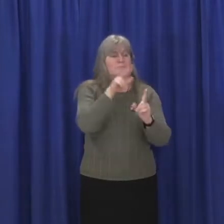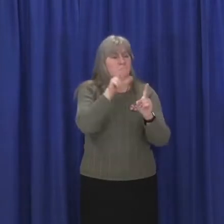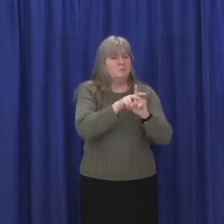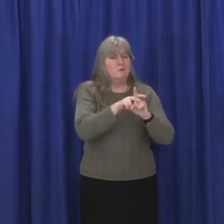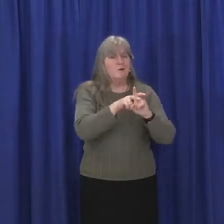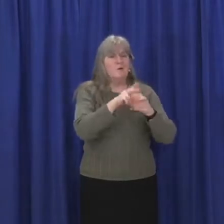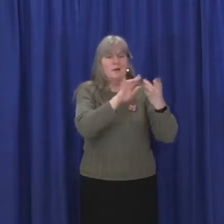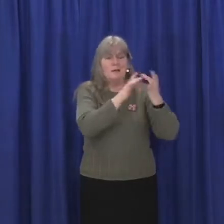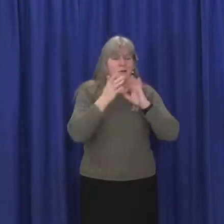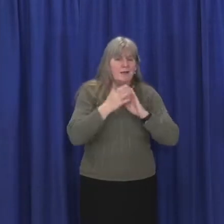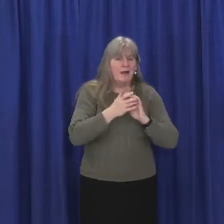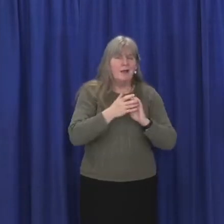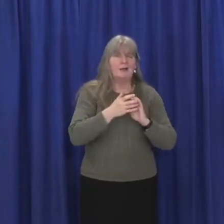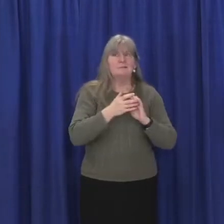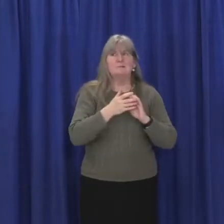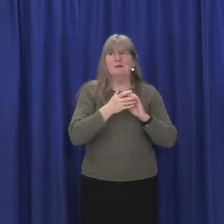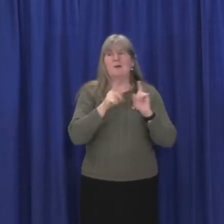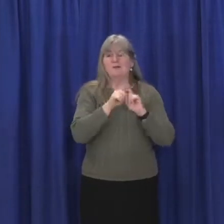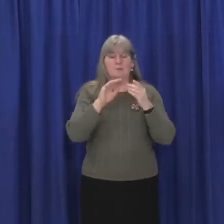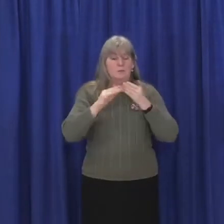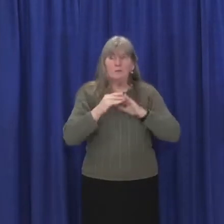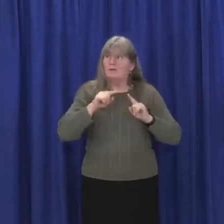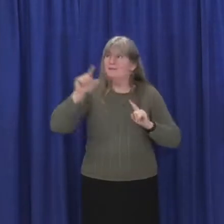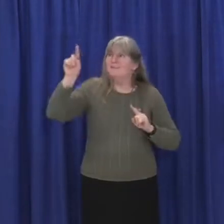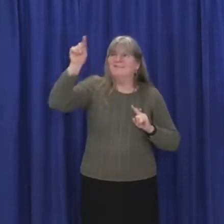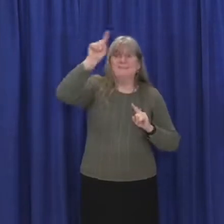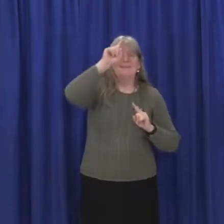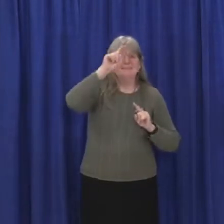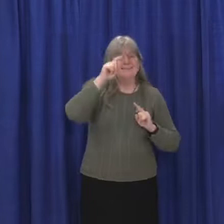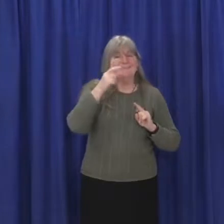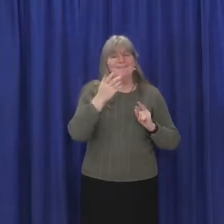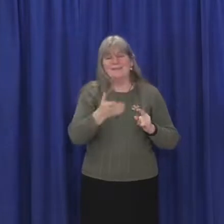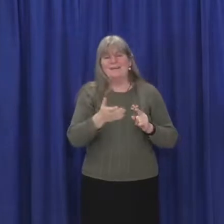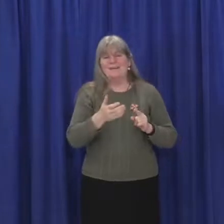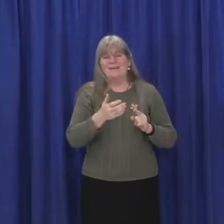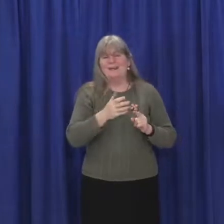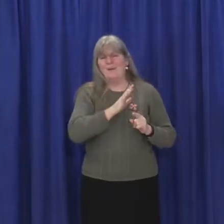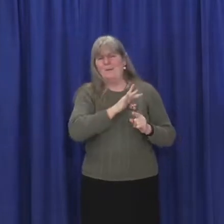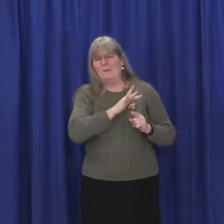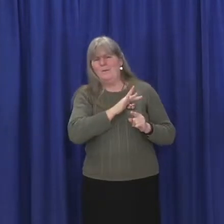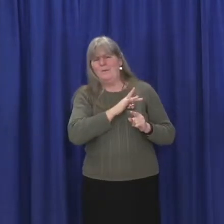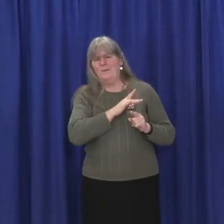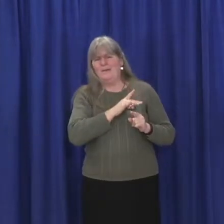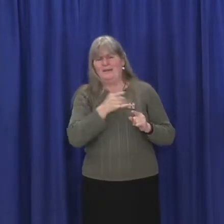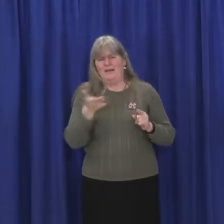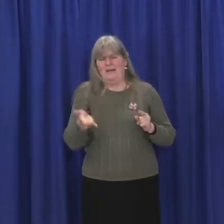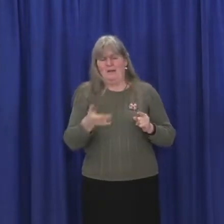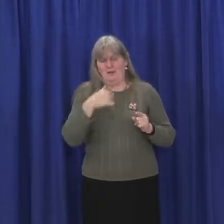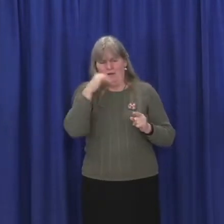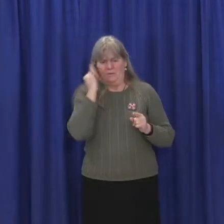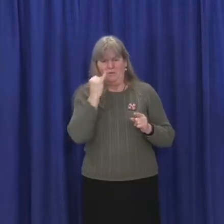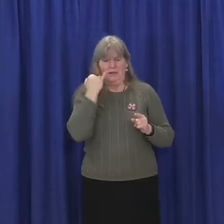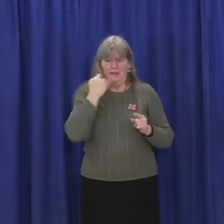in communities and if-- where-- We have this amazing system in Yukon, where if there's demand for a clinic